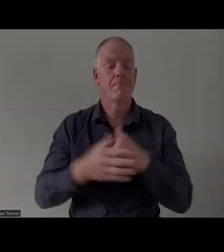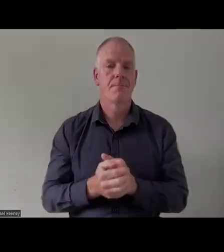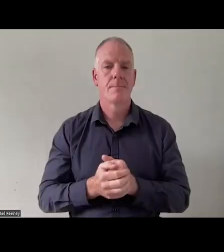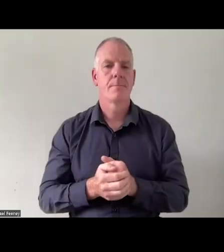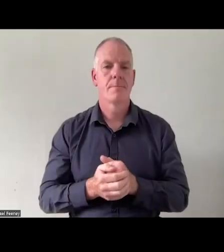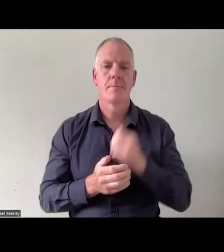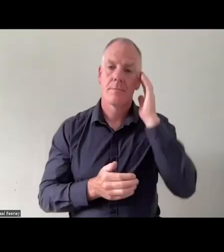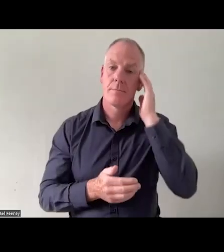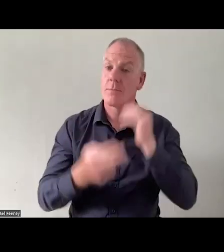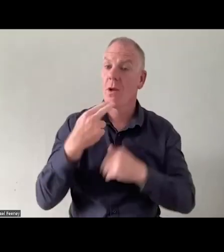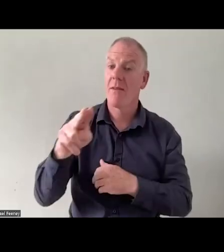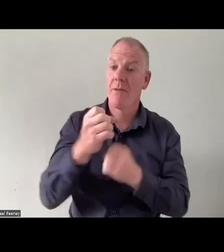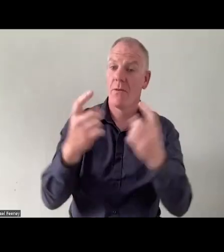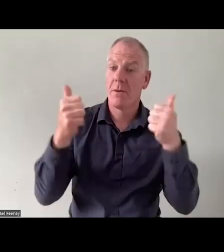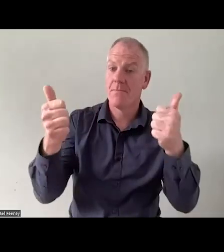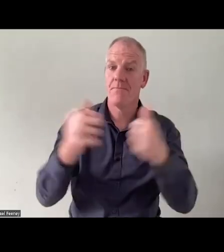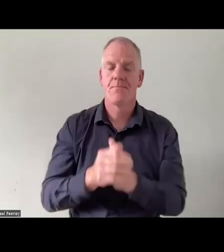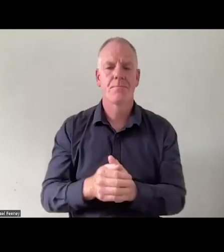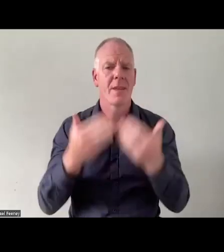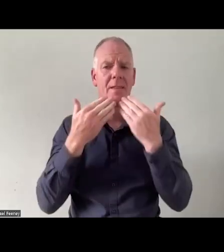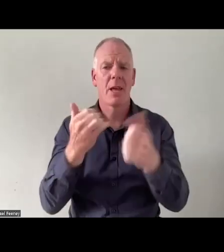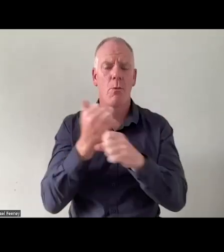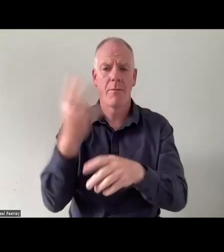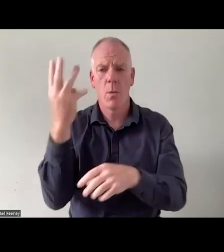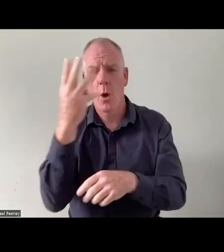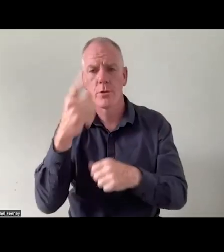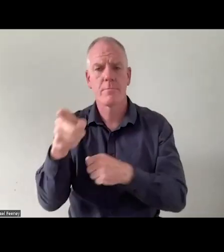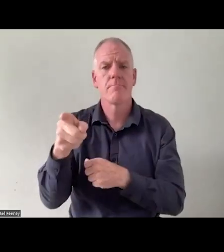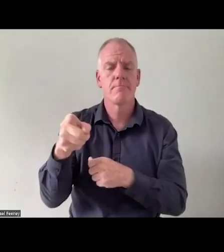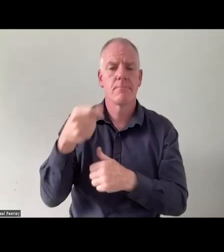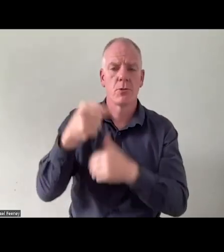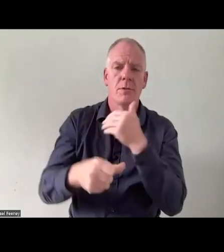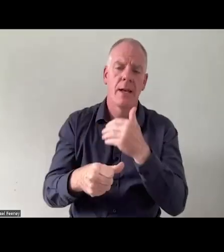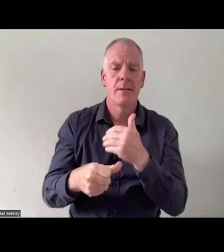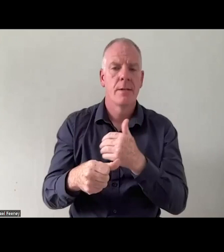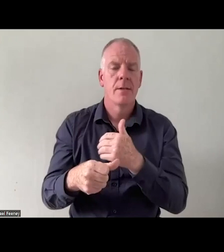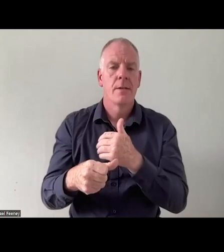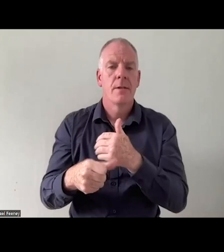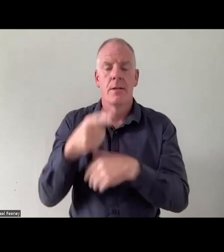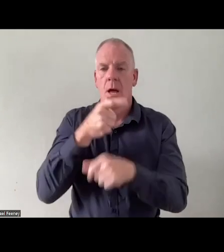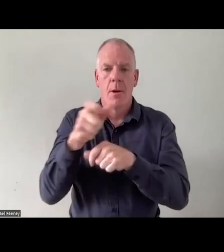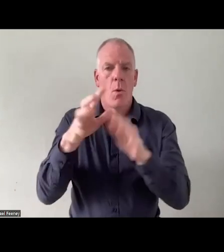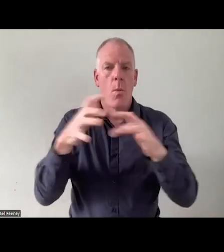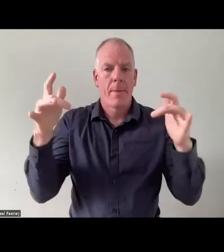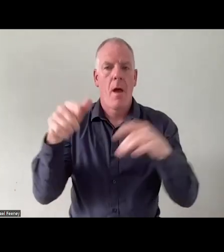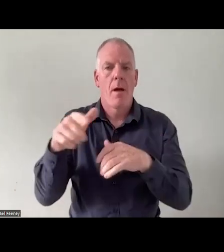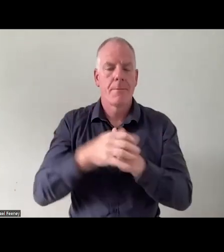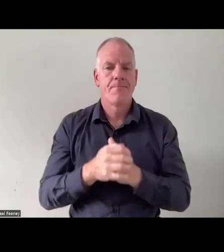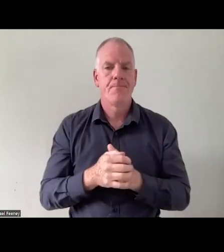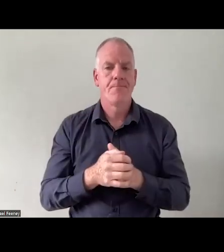Good afternoon, everyone. Thank you for joining us for this webinar,